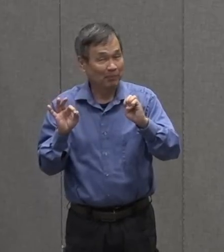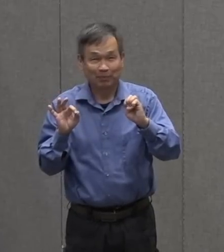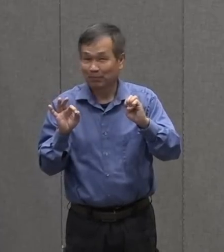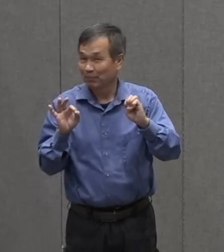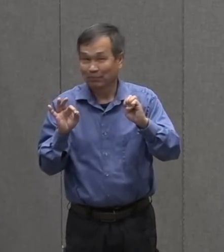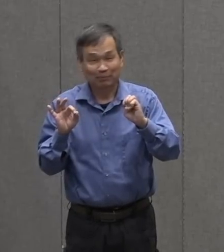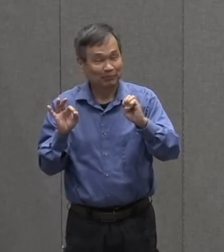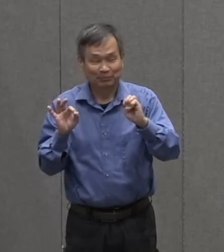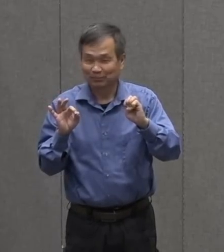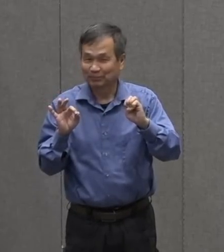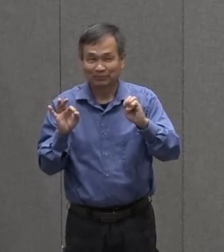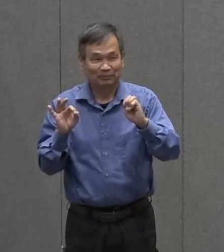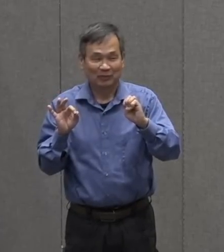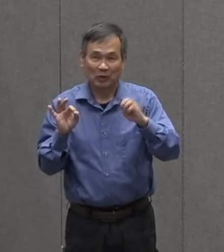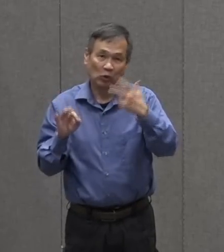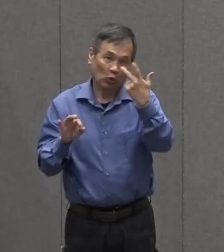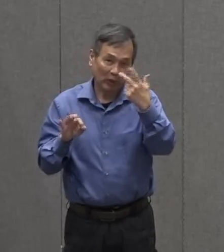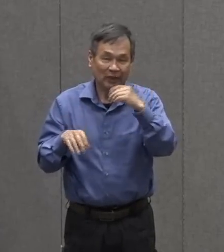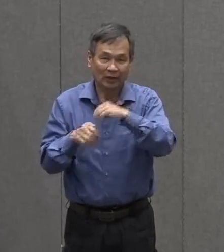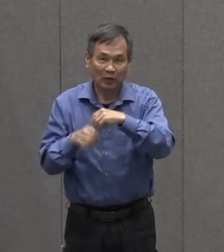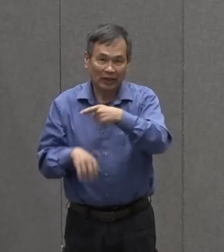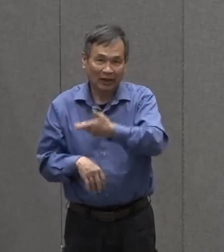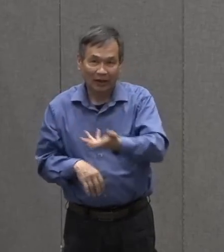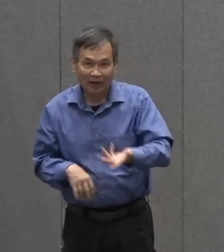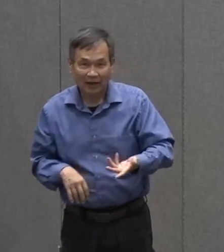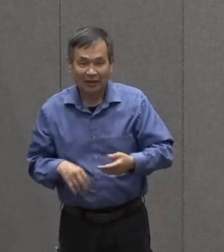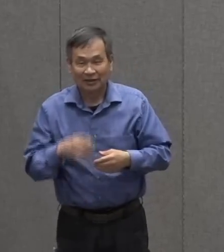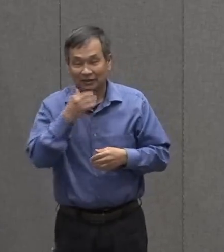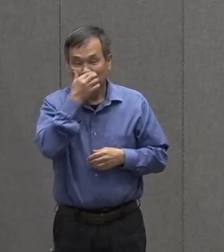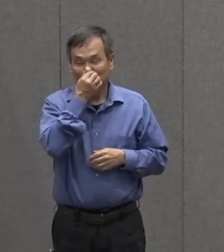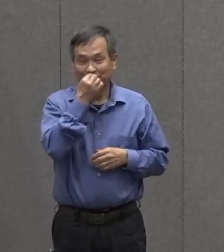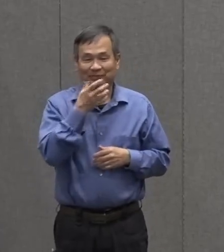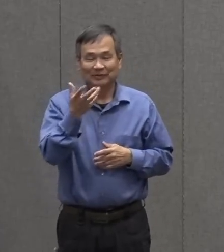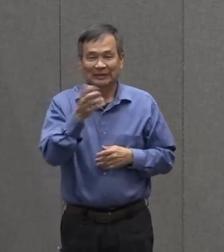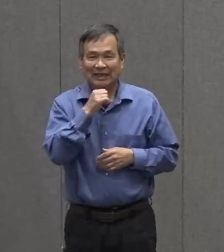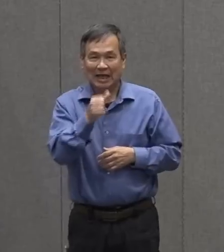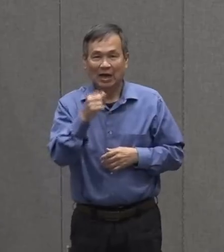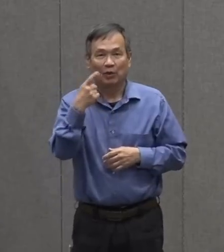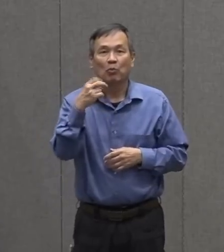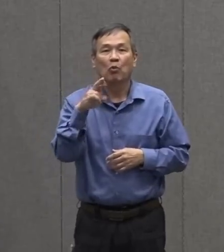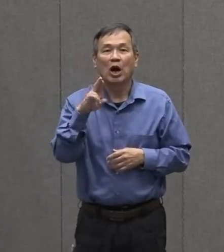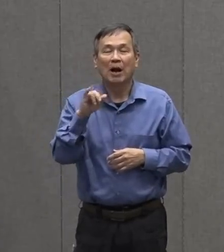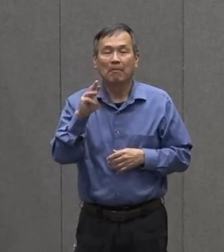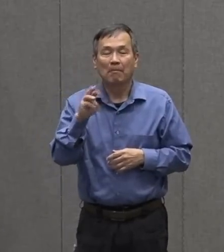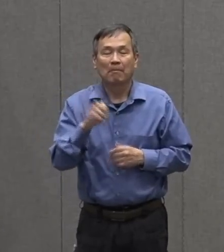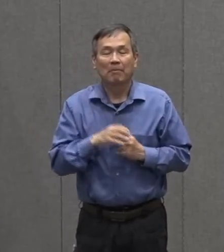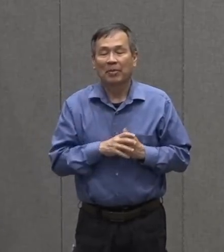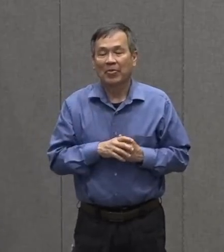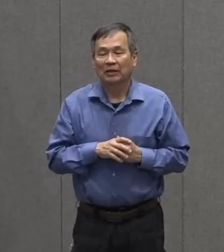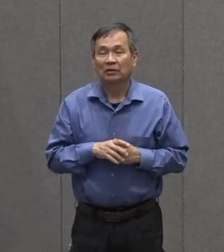No it's divisible by three. So we know threes is in there. So that one's not prime. What about 41?